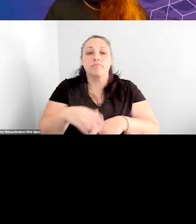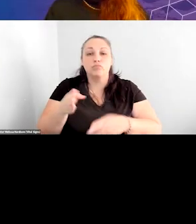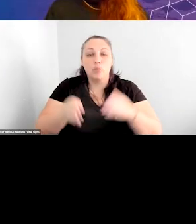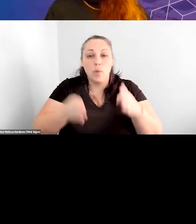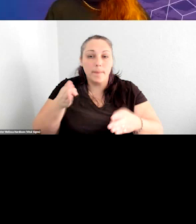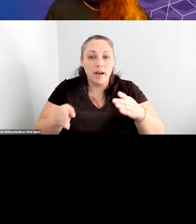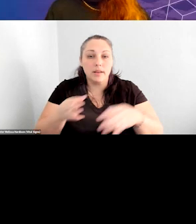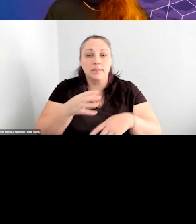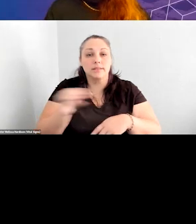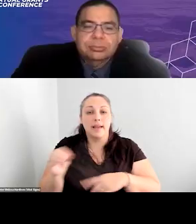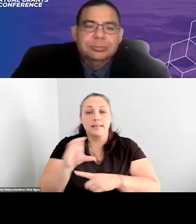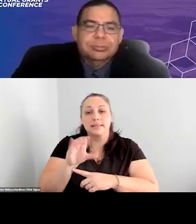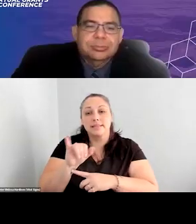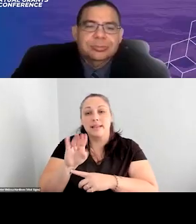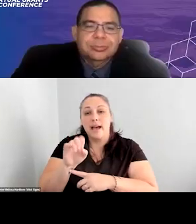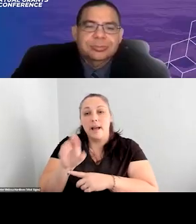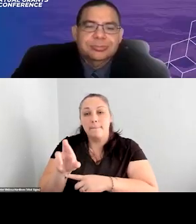Now I'll turn it back to Luis.